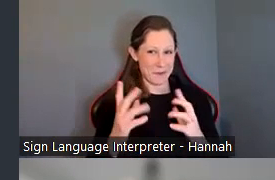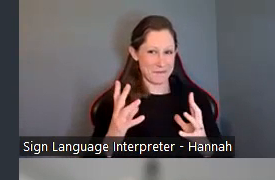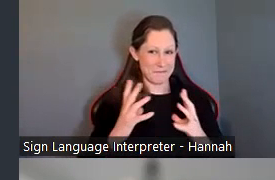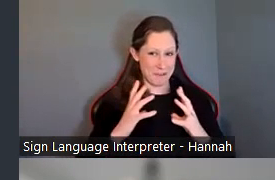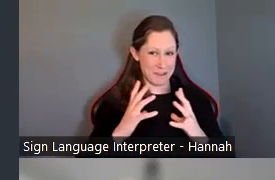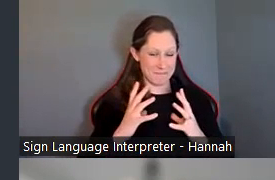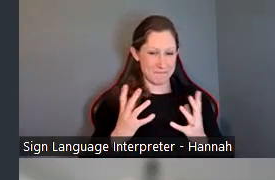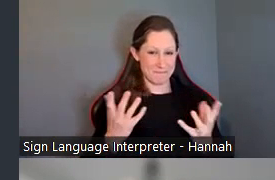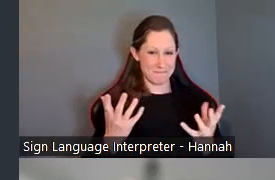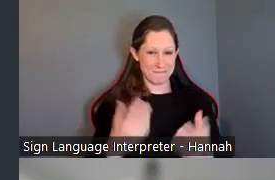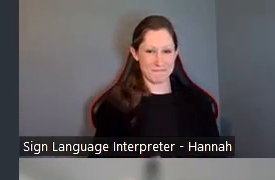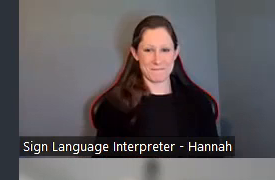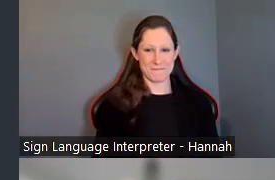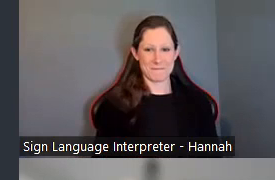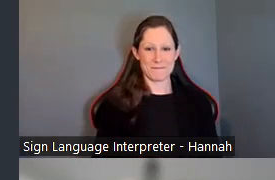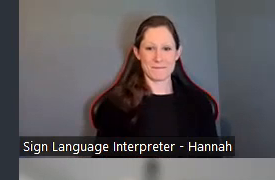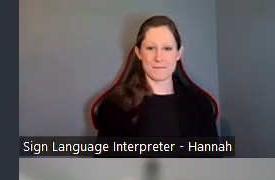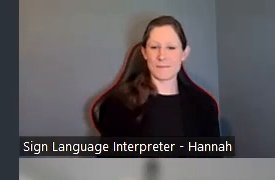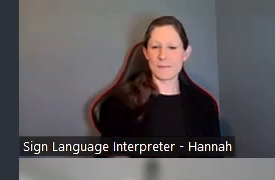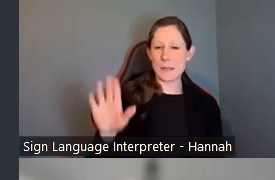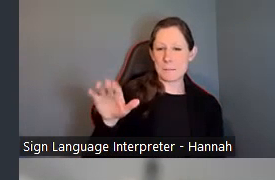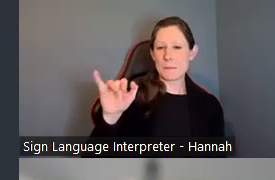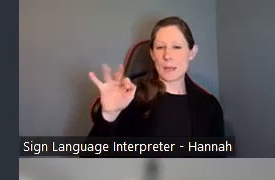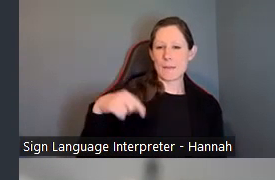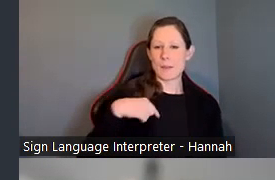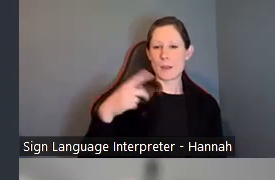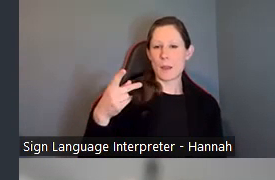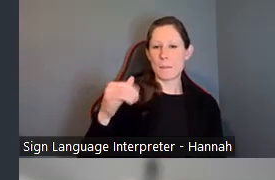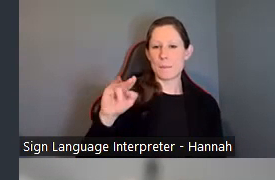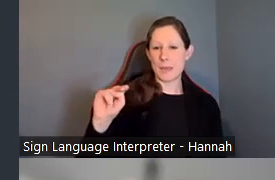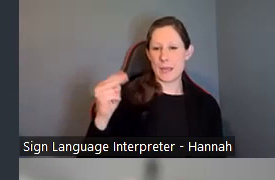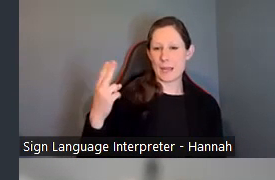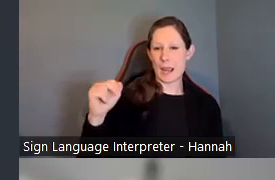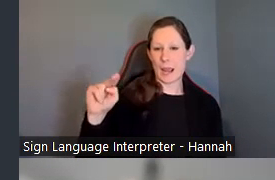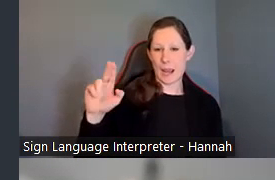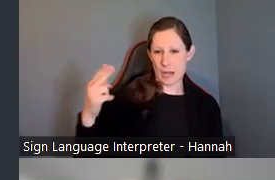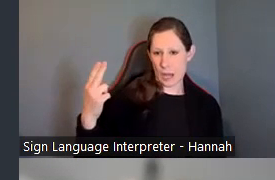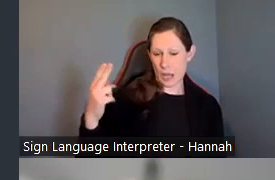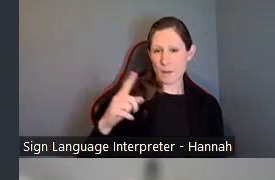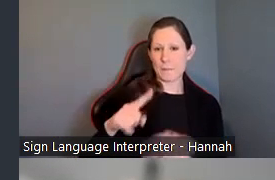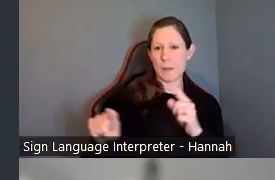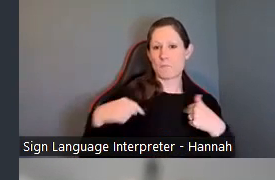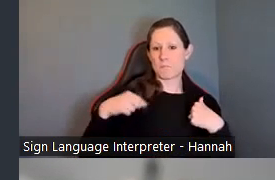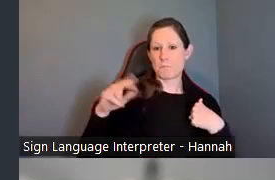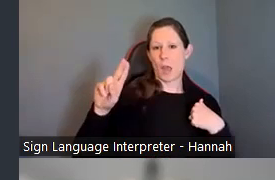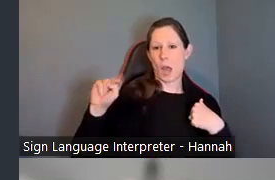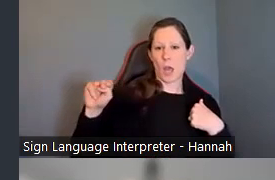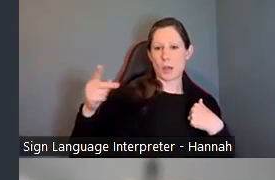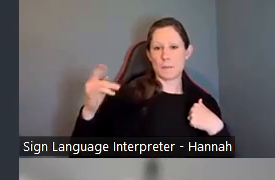What if we unpin me? They don't necessarily need to see my talking head.